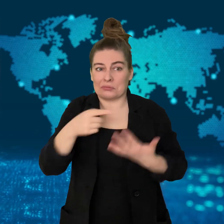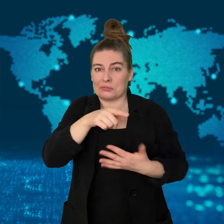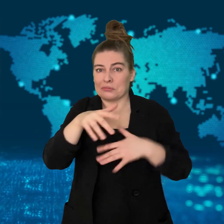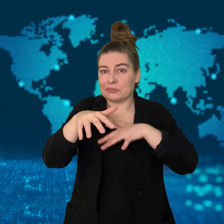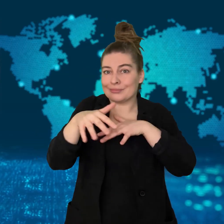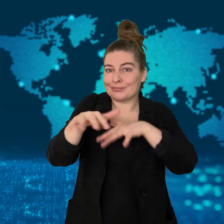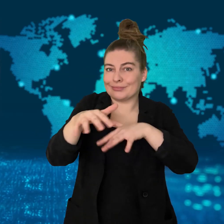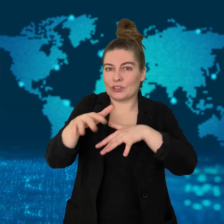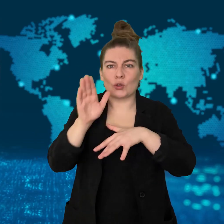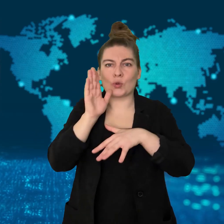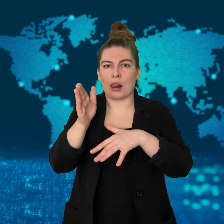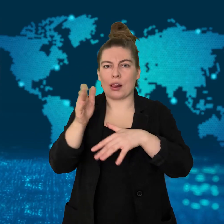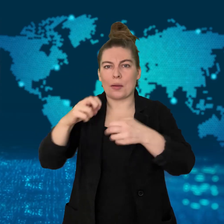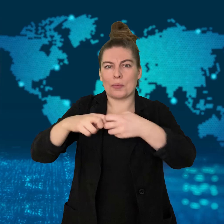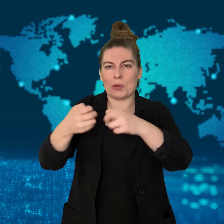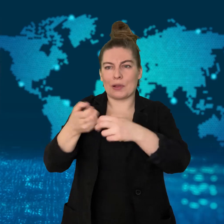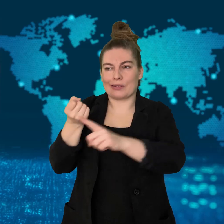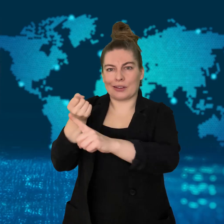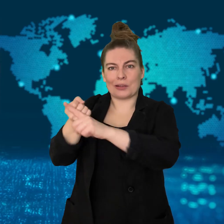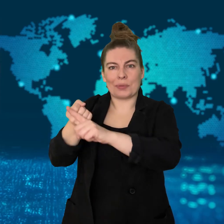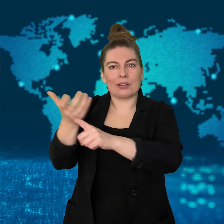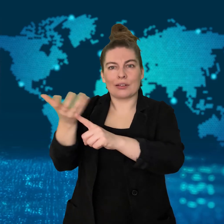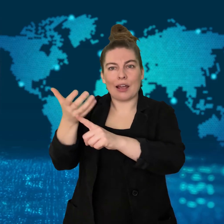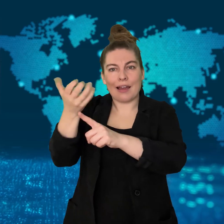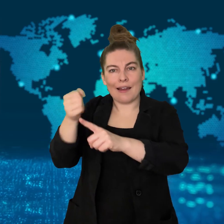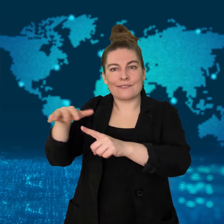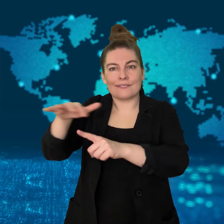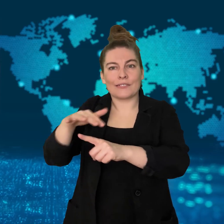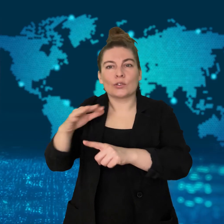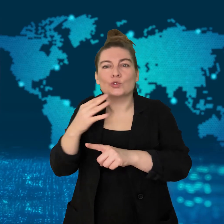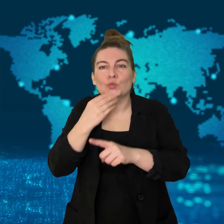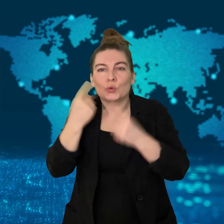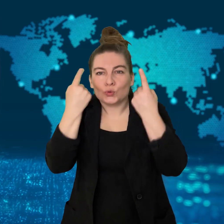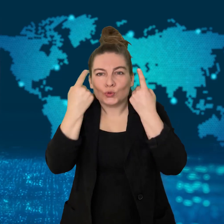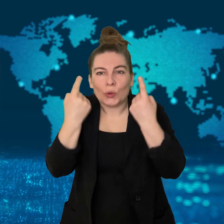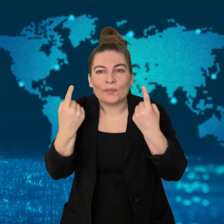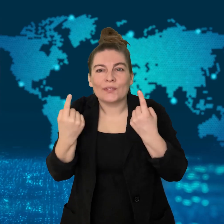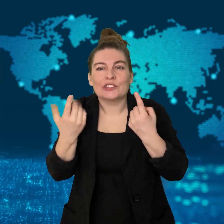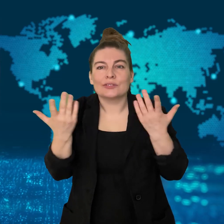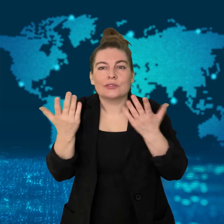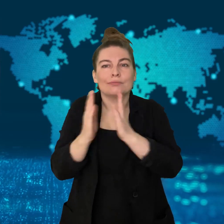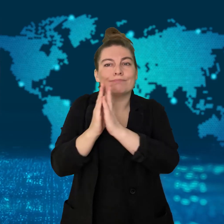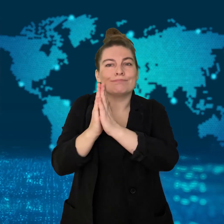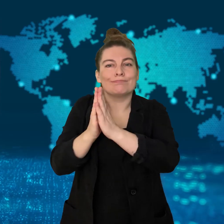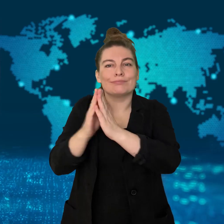Jewish people going to a nearby synagogue.